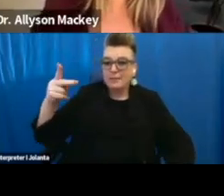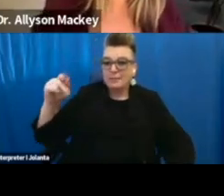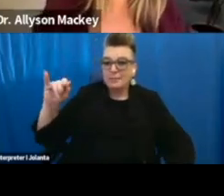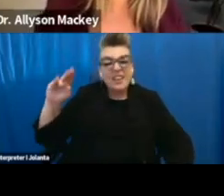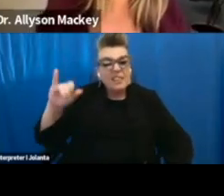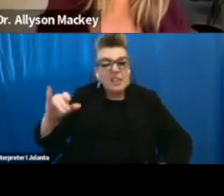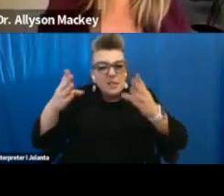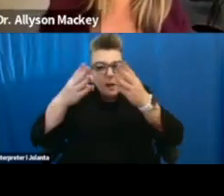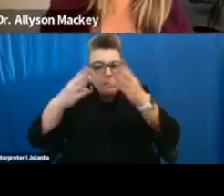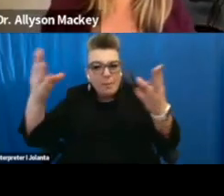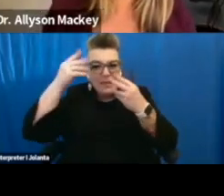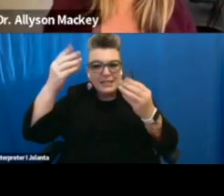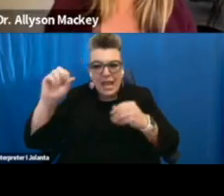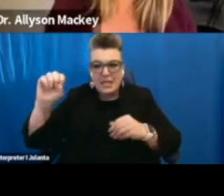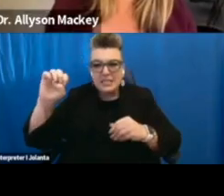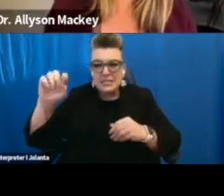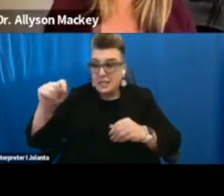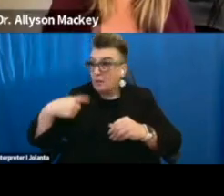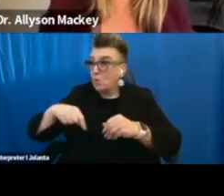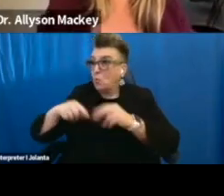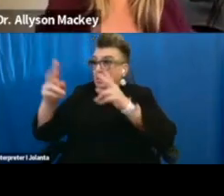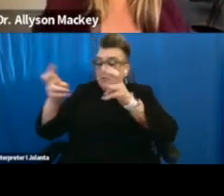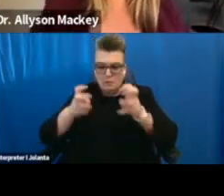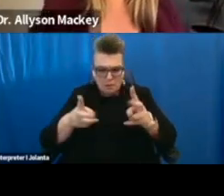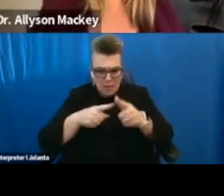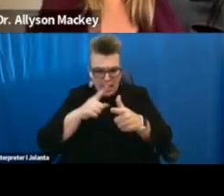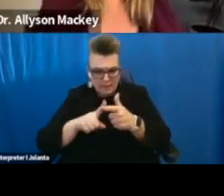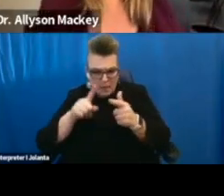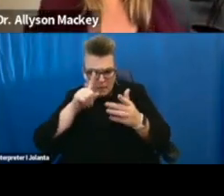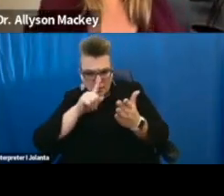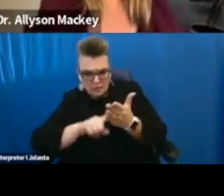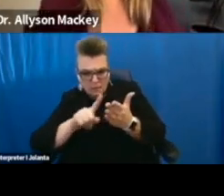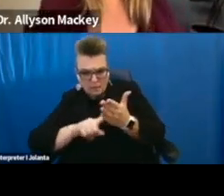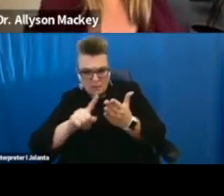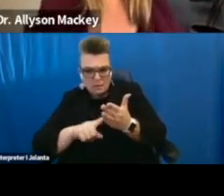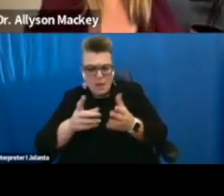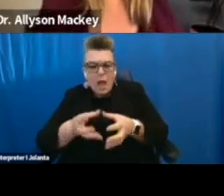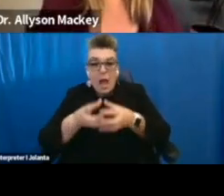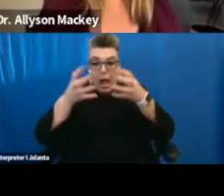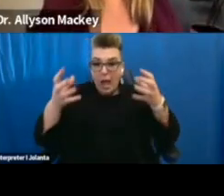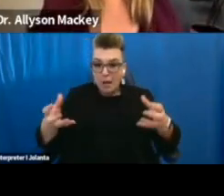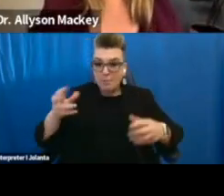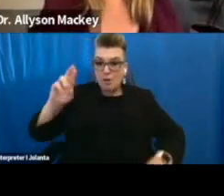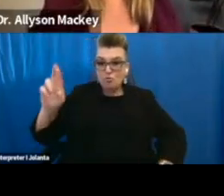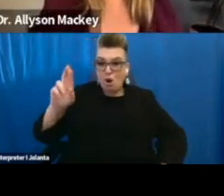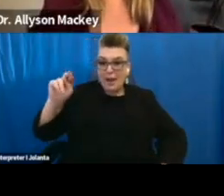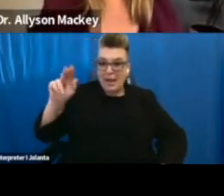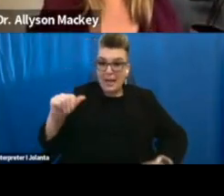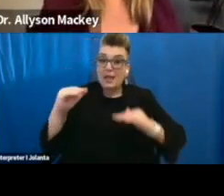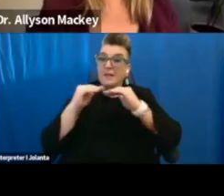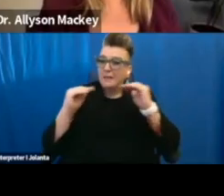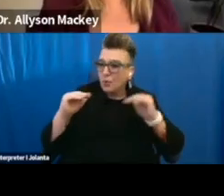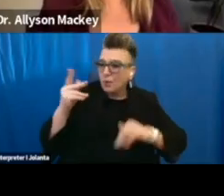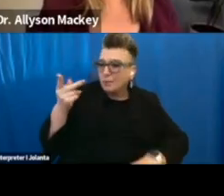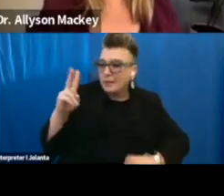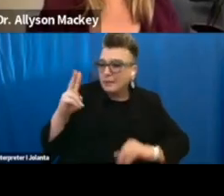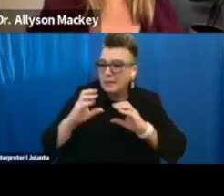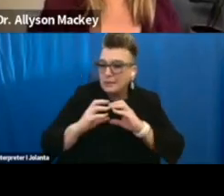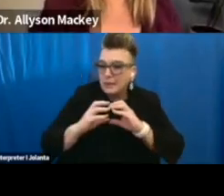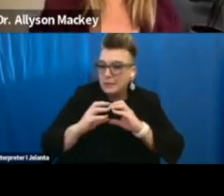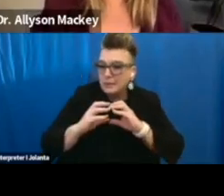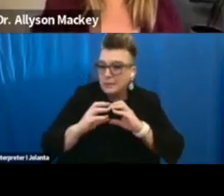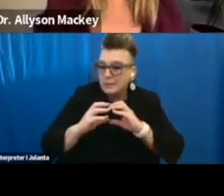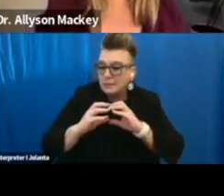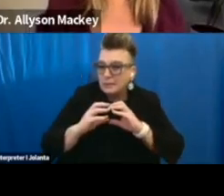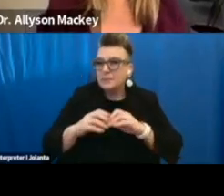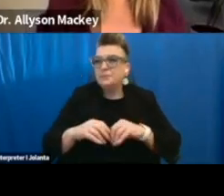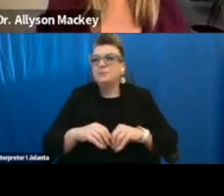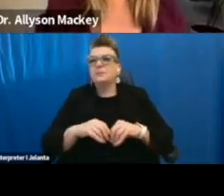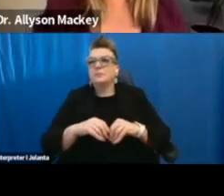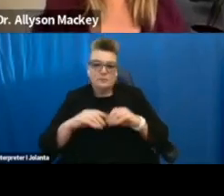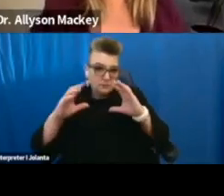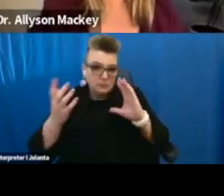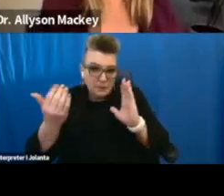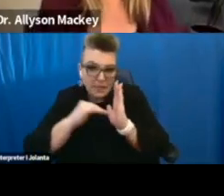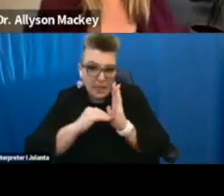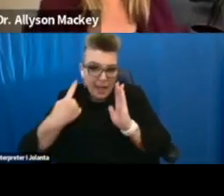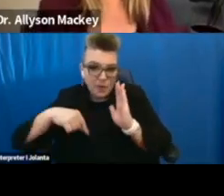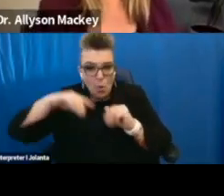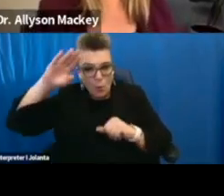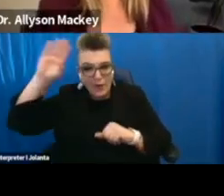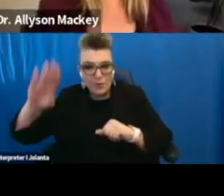to ask about the level of RNA for PV cells inhibitory cells we know are important for